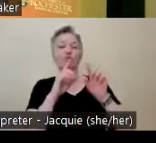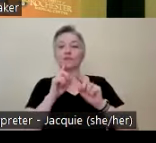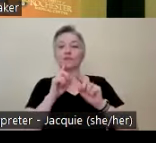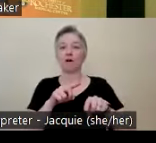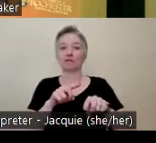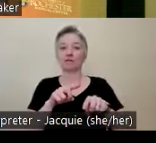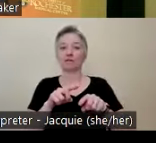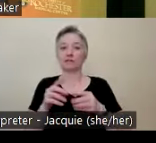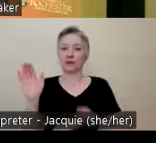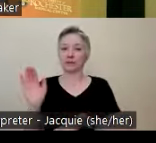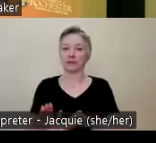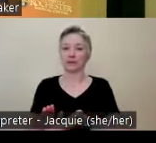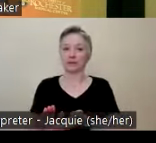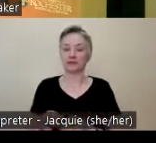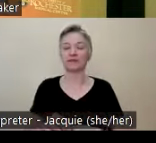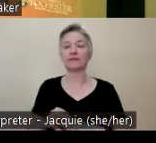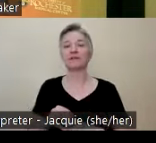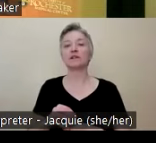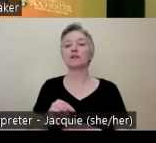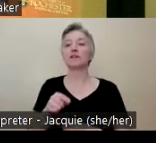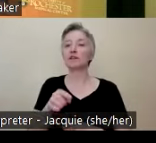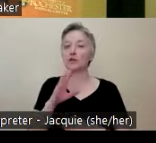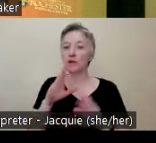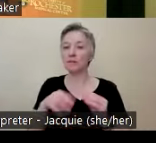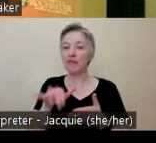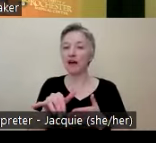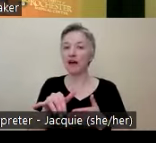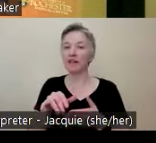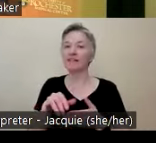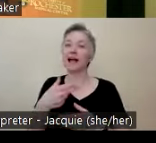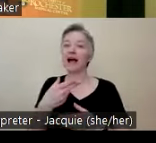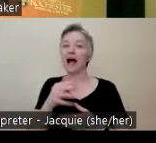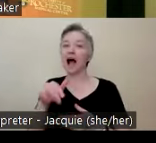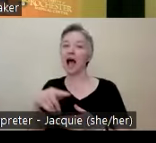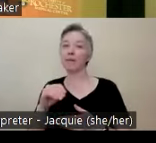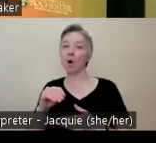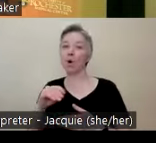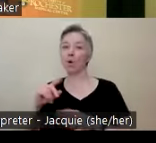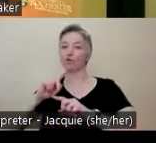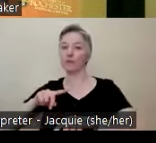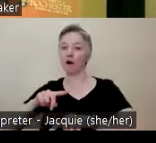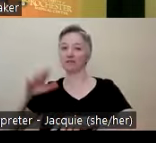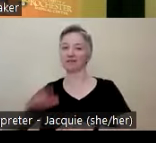you talked about that in terms of like hypo responsivity and maybe people adapt by you